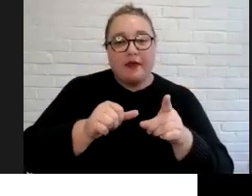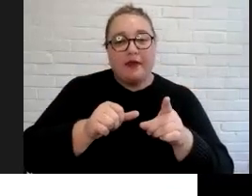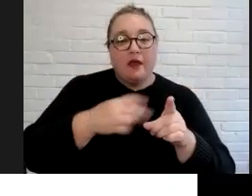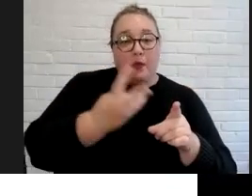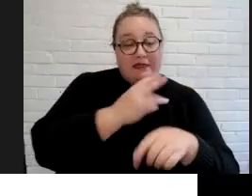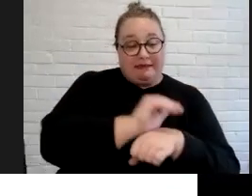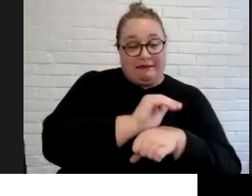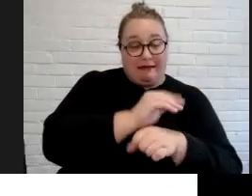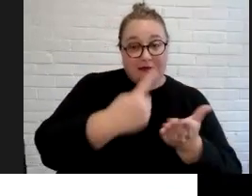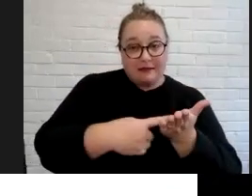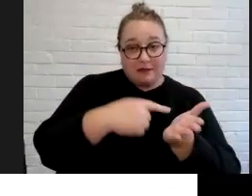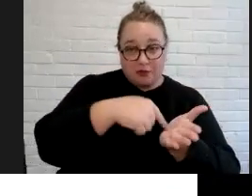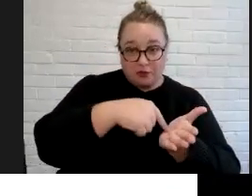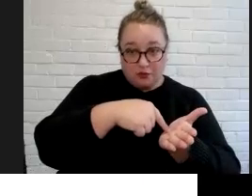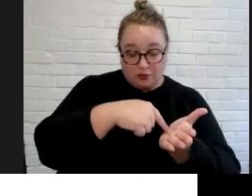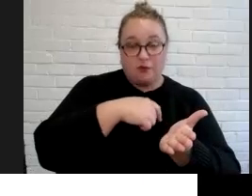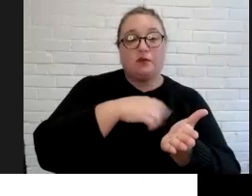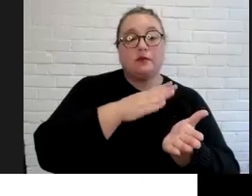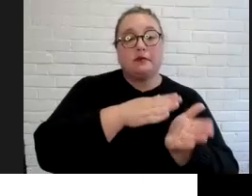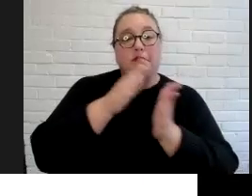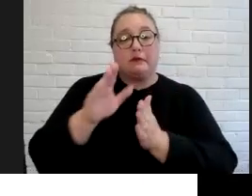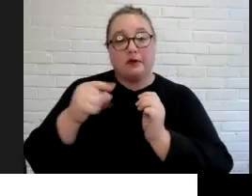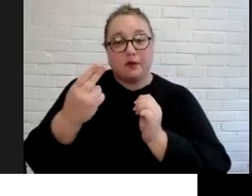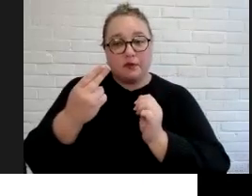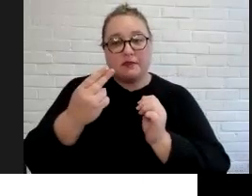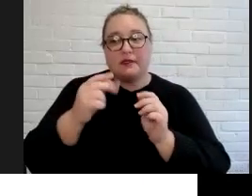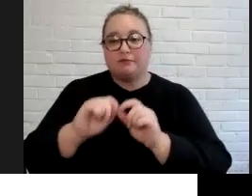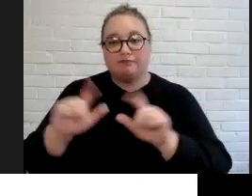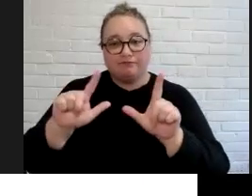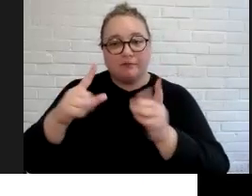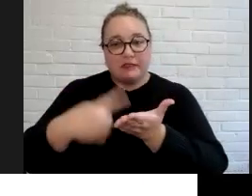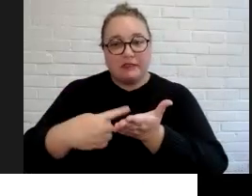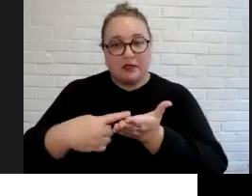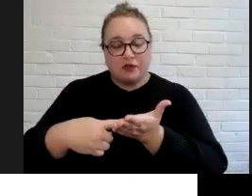So Thursday she goes to the discussion and now she replies